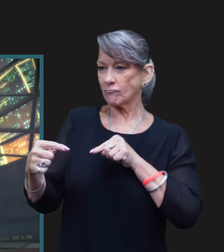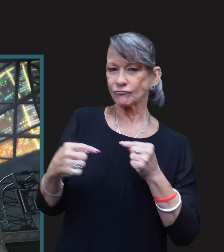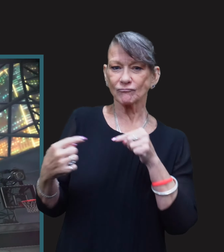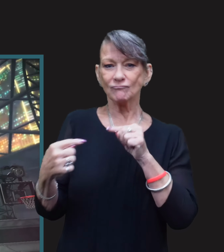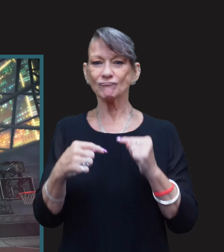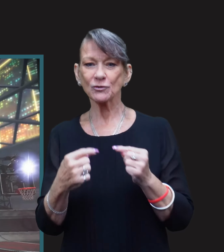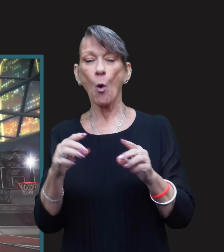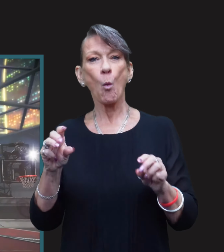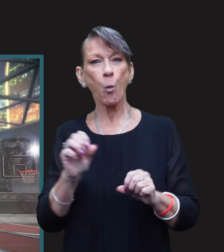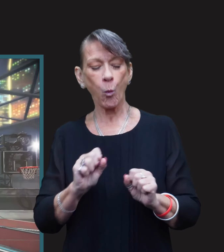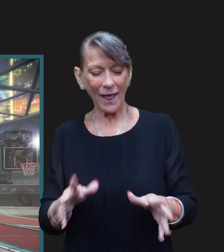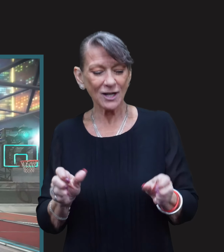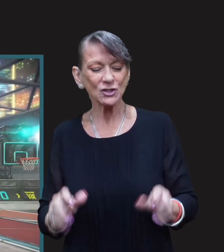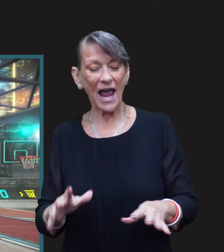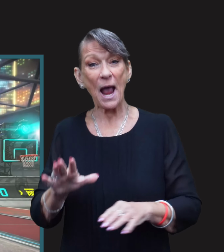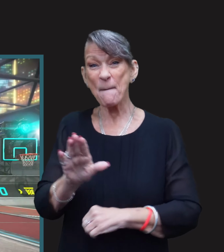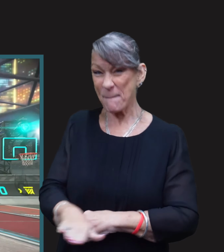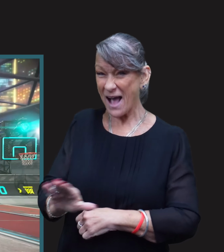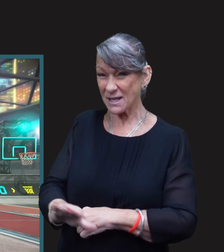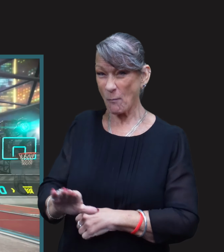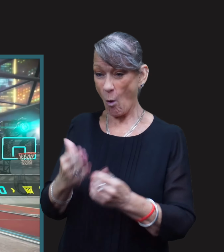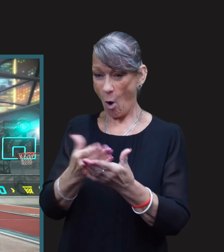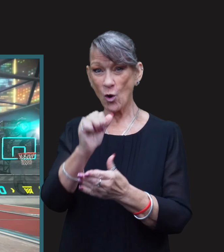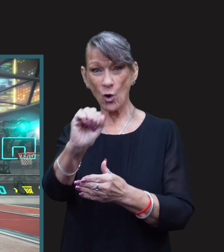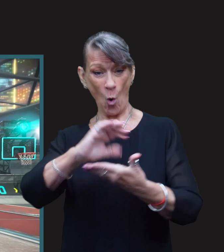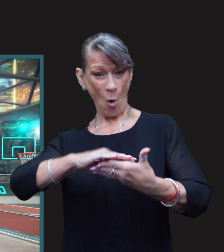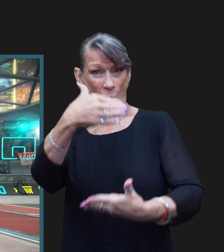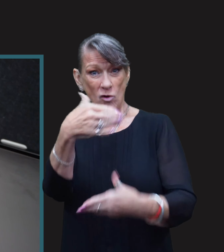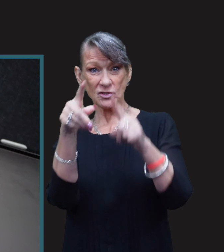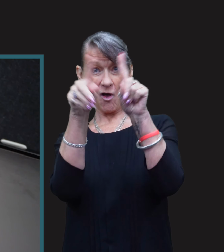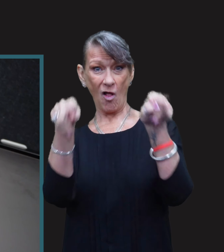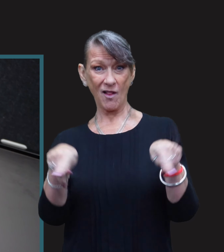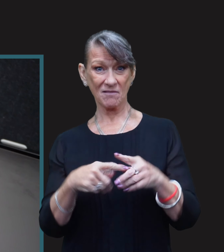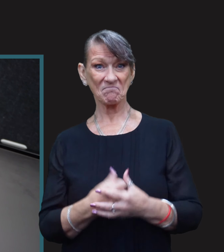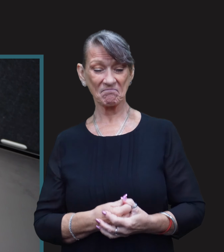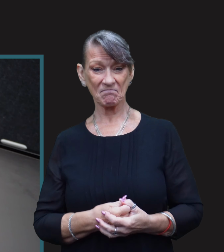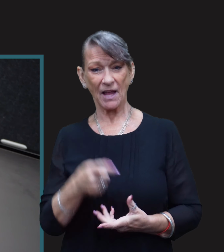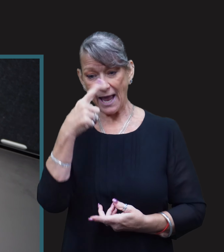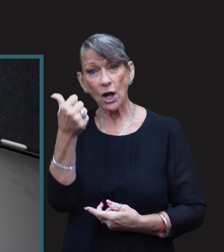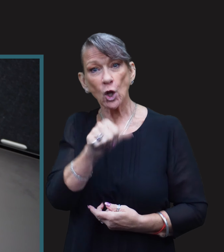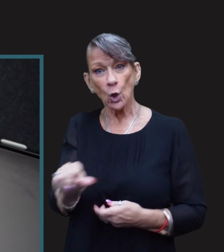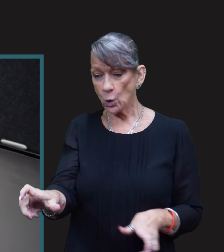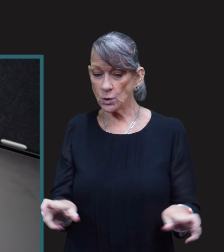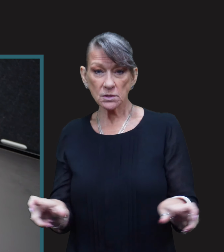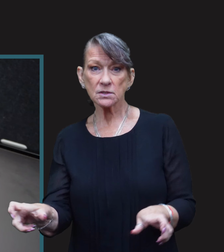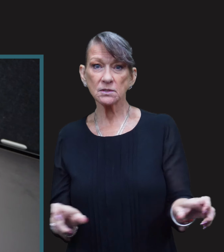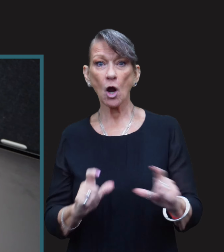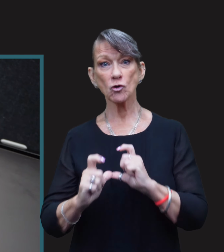wheelchair basketball games to your Switch 2 console. You use the Joy-Con controllers to move around